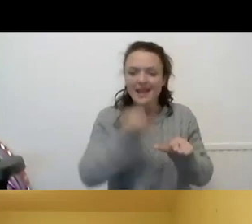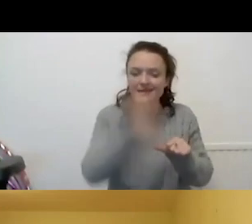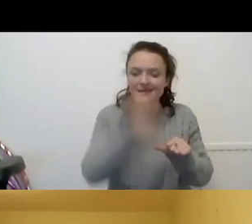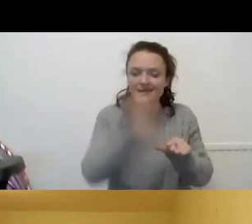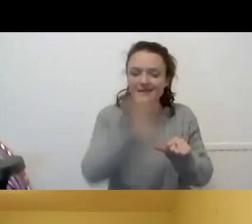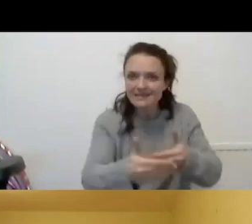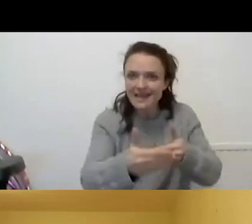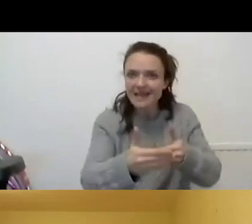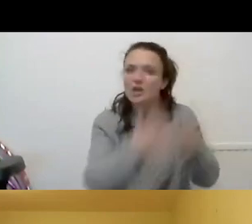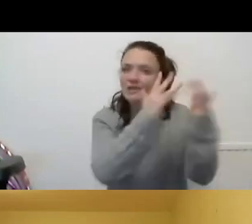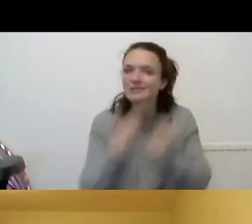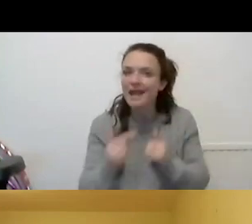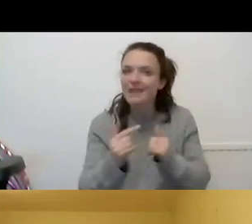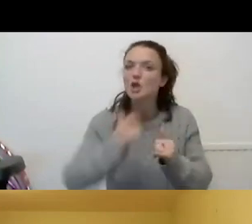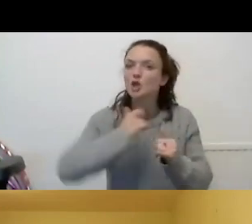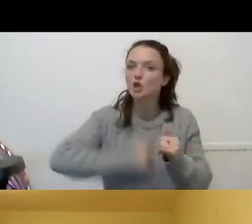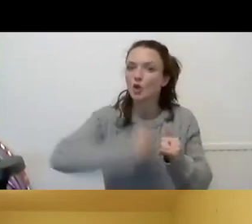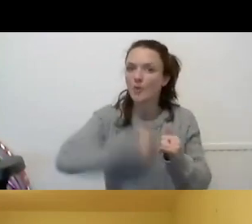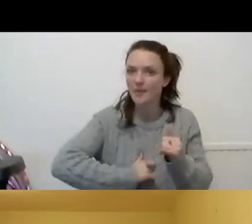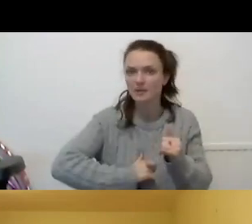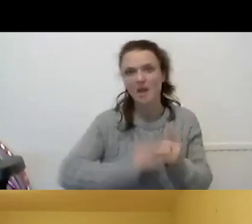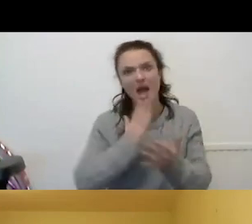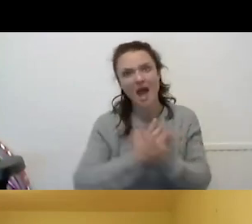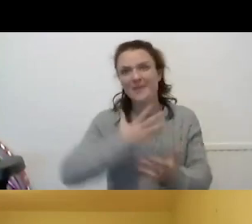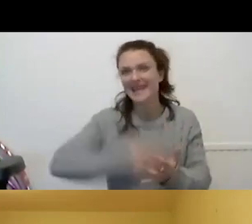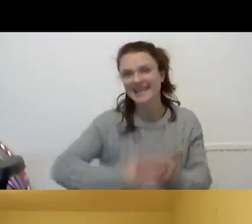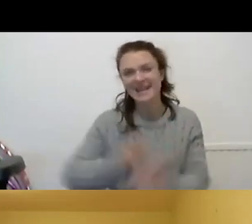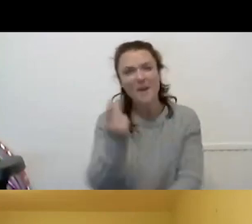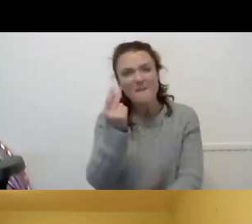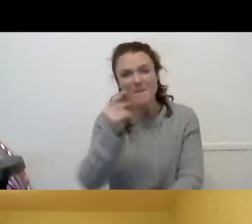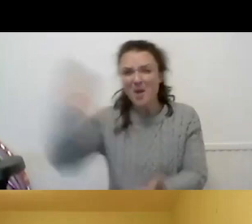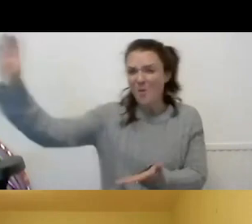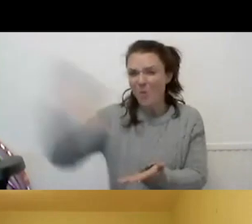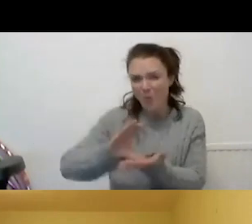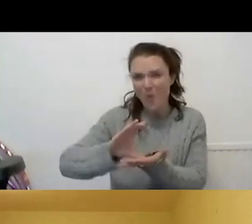be a lot of money. And it can take years usually to get a lot of money to do the studies. But the